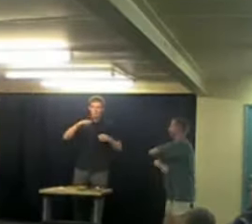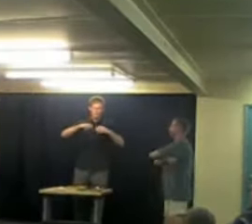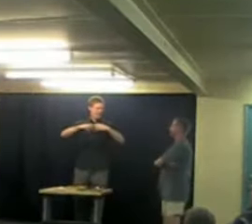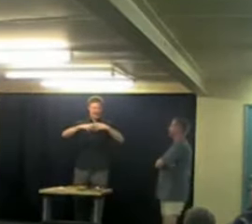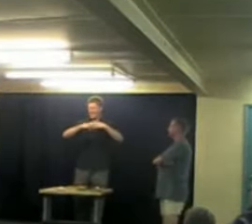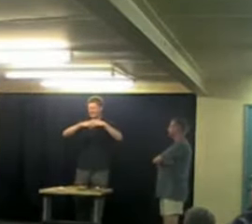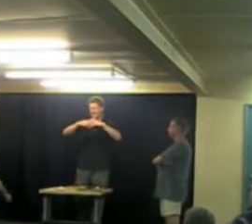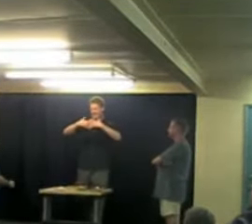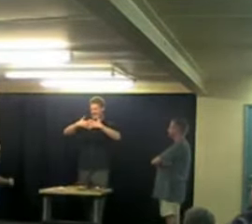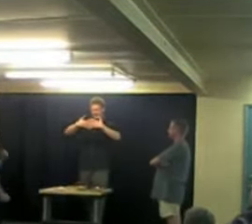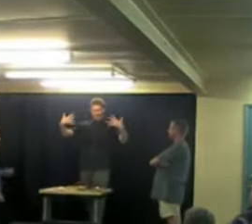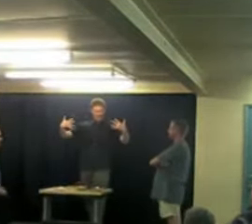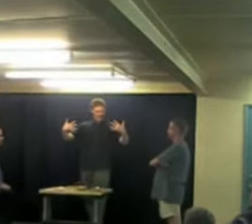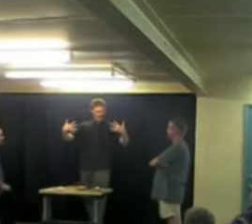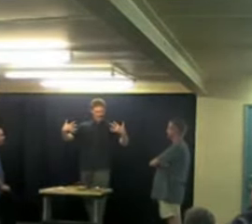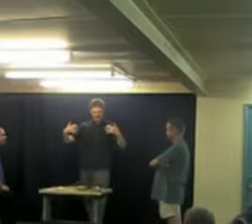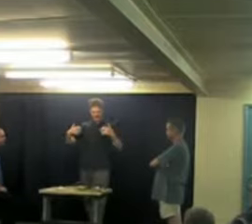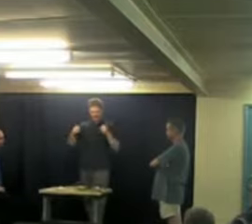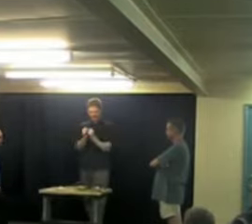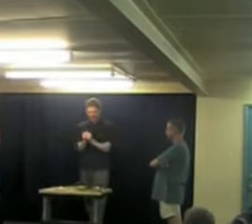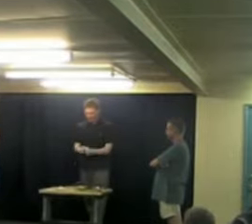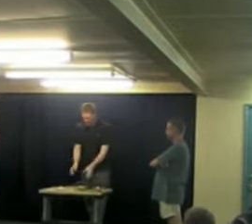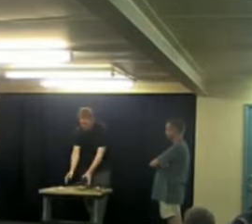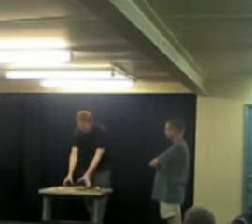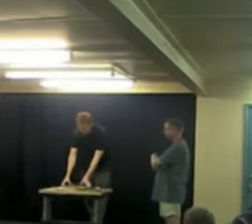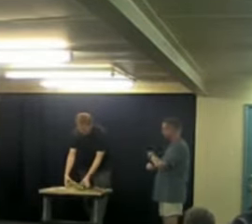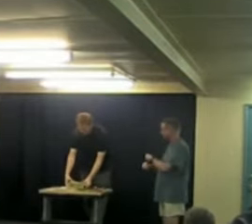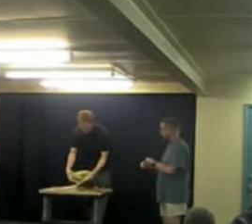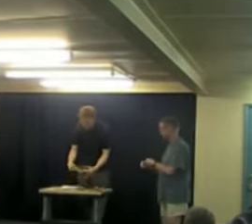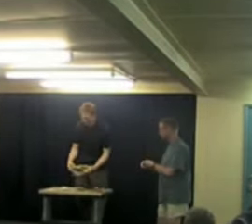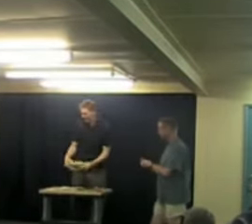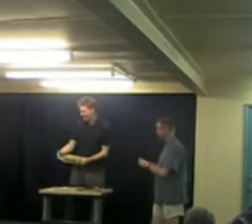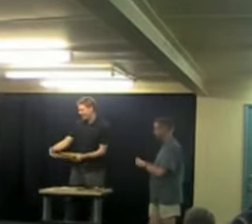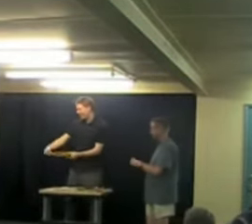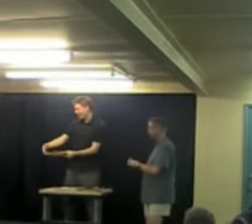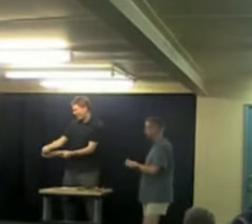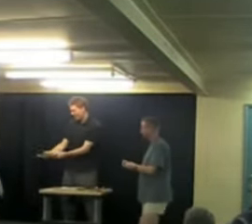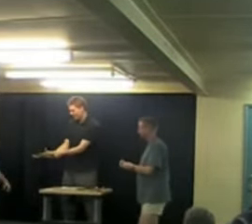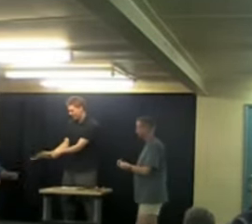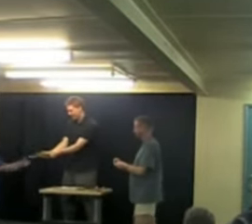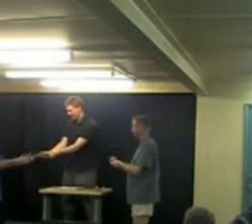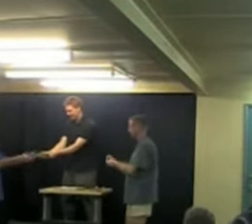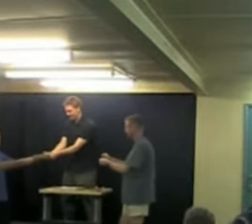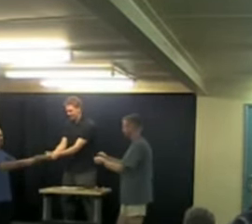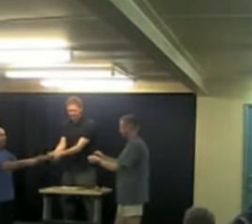I want you to try and separate the phone books by pulling them apart.